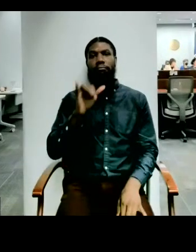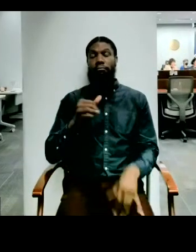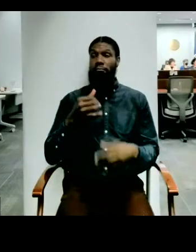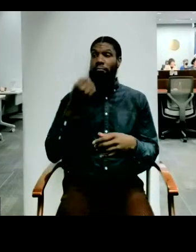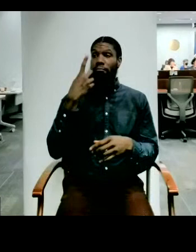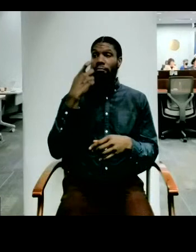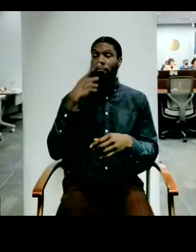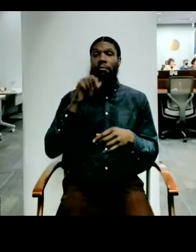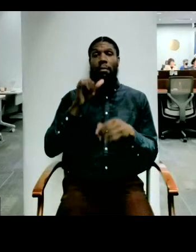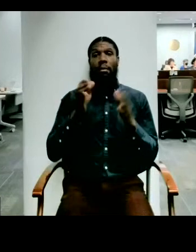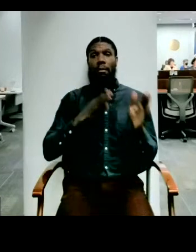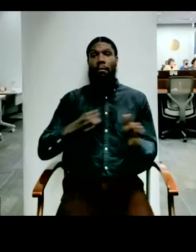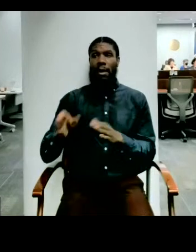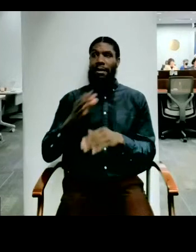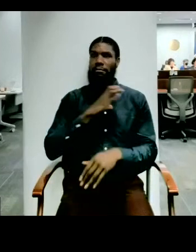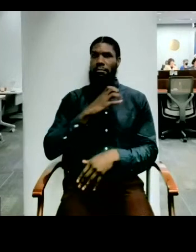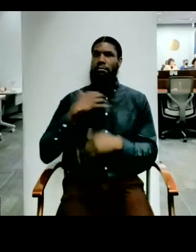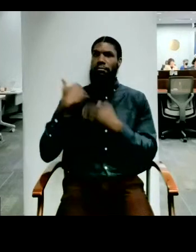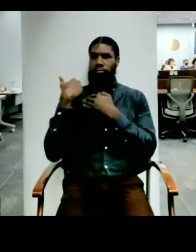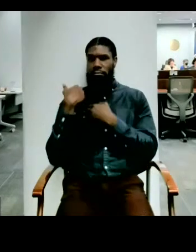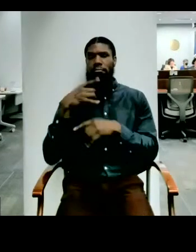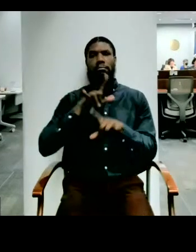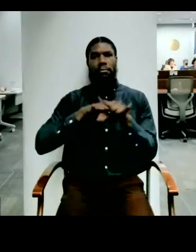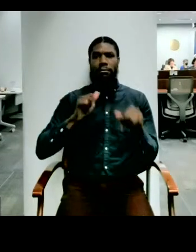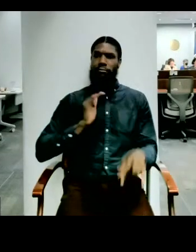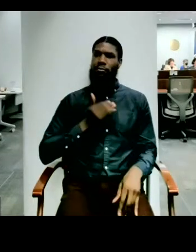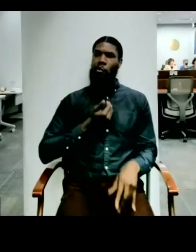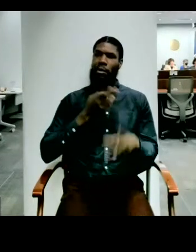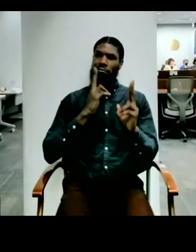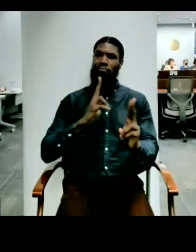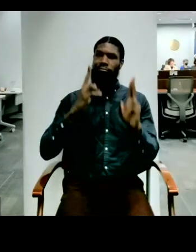is not Ohm Commissions duty but our privilege to hear from a wide array of stakeholders